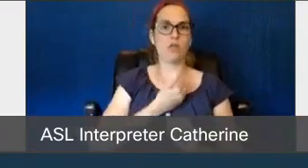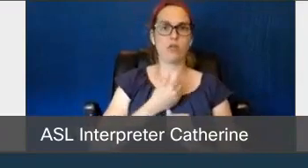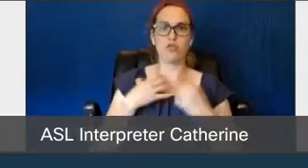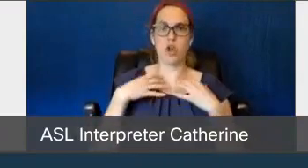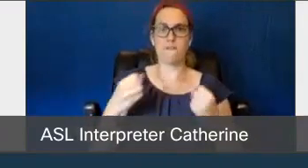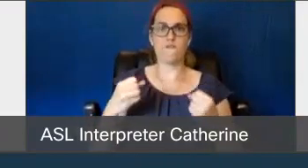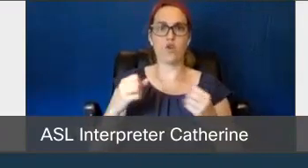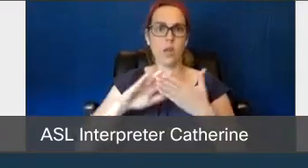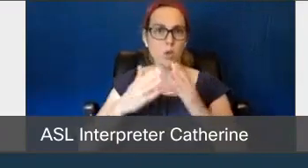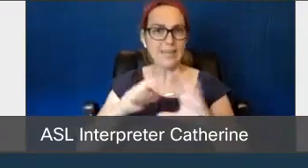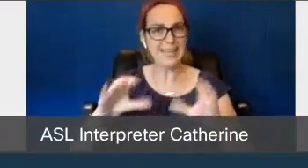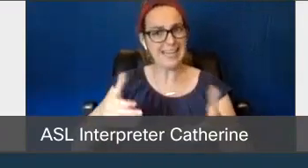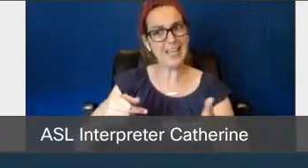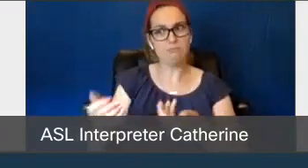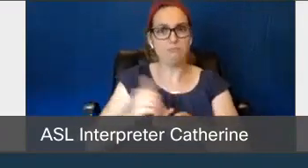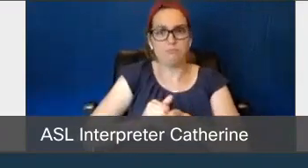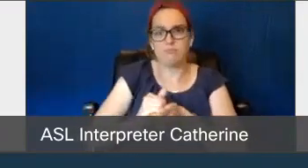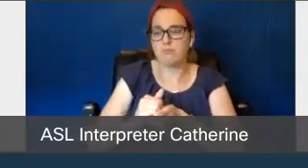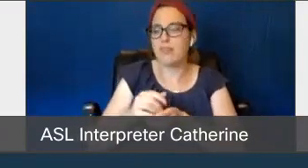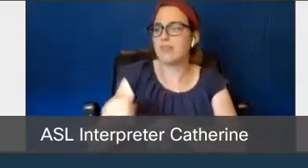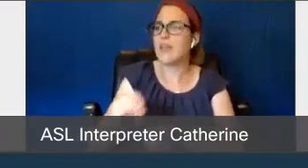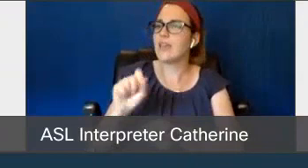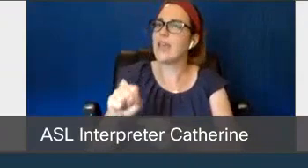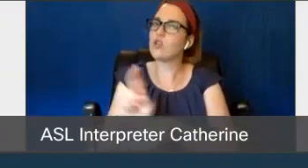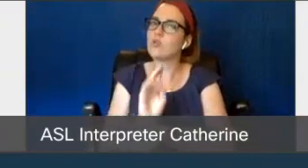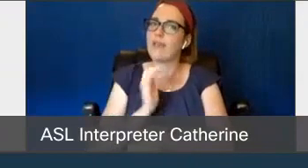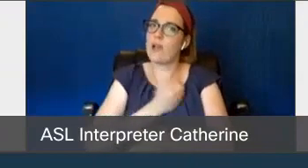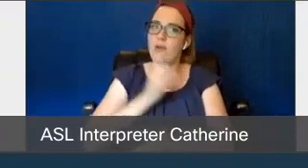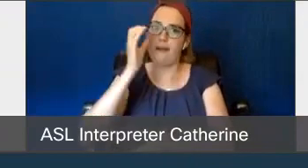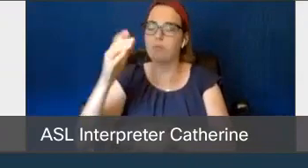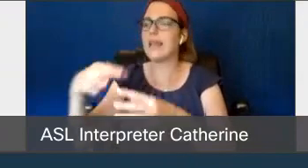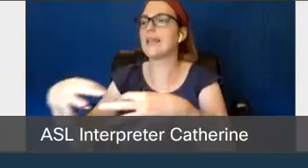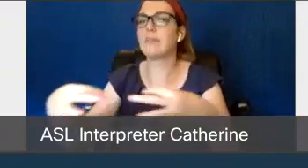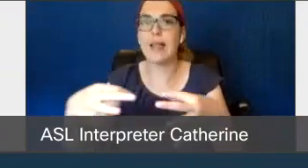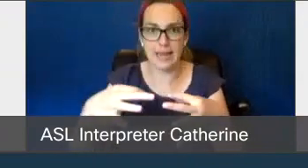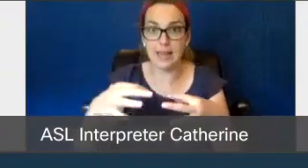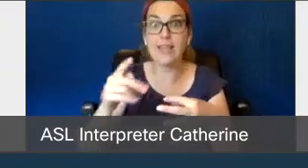where it's easily comprehendible and our clients can actually take it in and use it to the best of their ability.